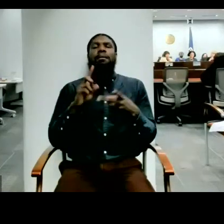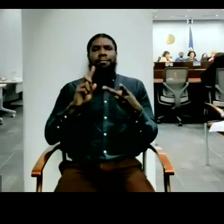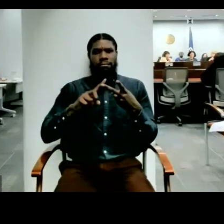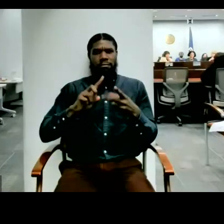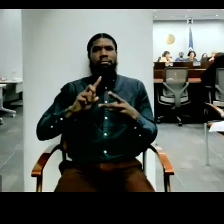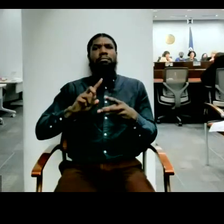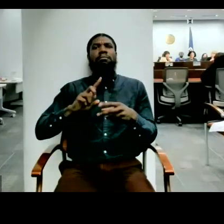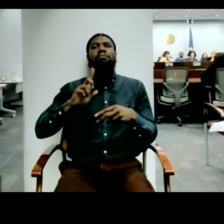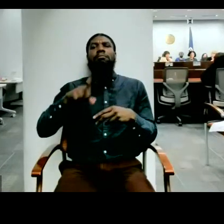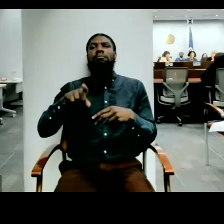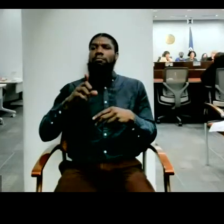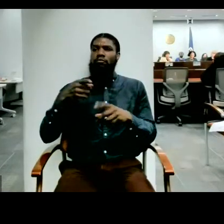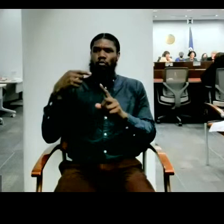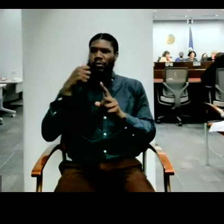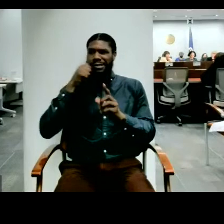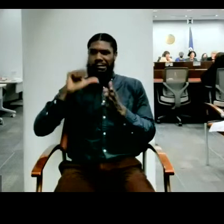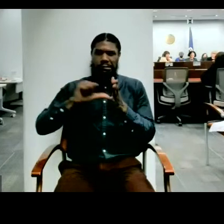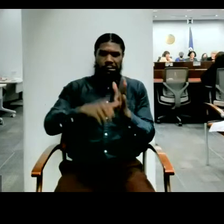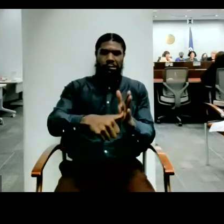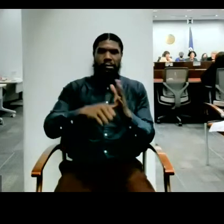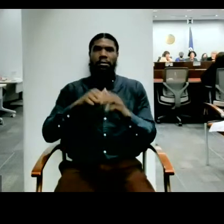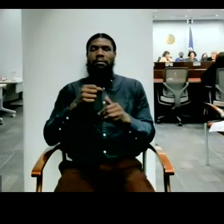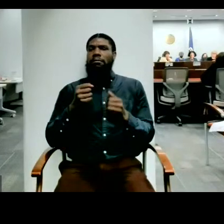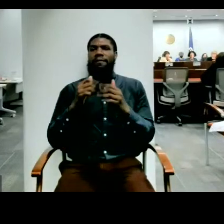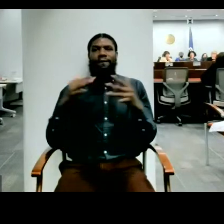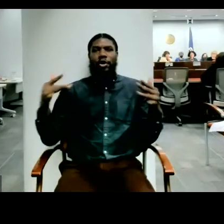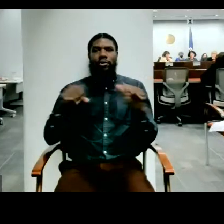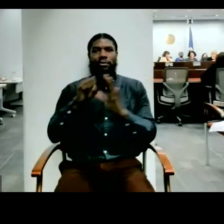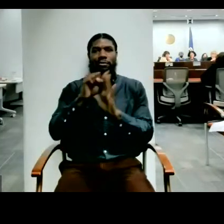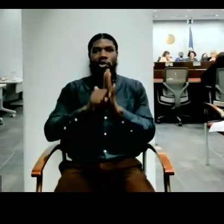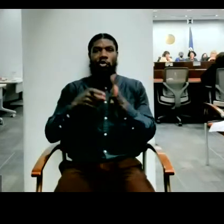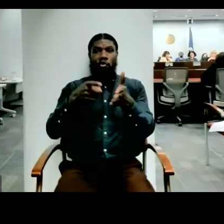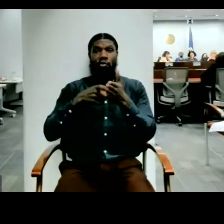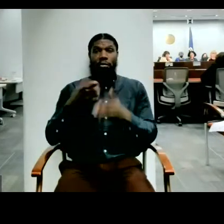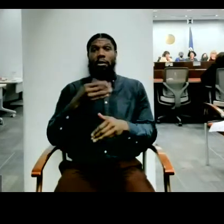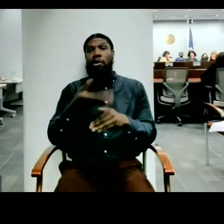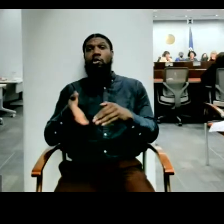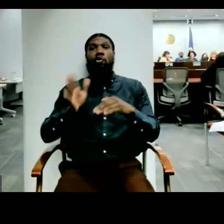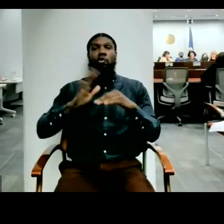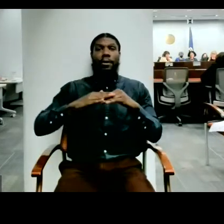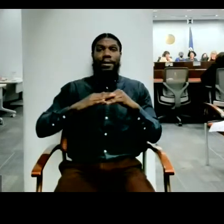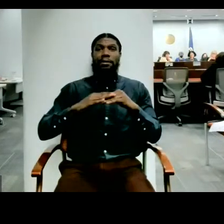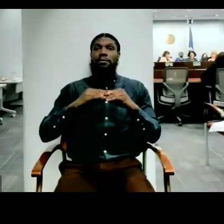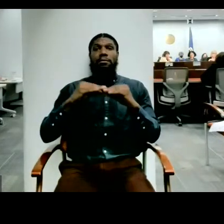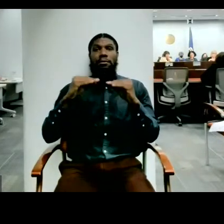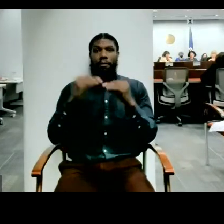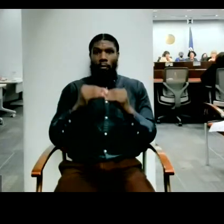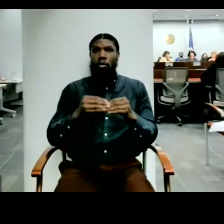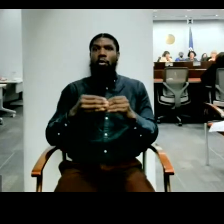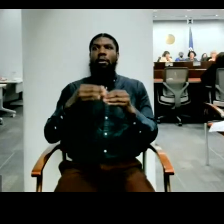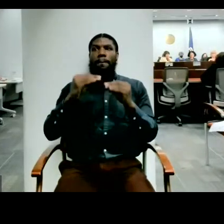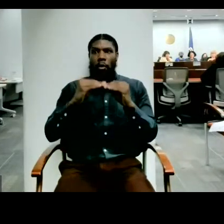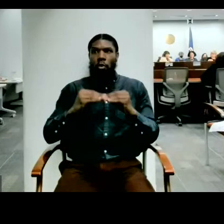as you pointed out, various state um requirements and increasing more and more of those, um and now